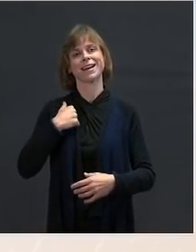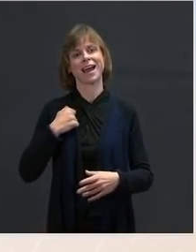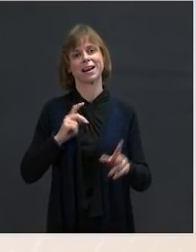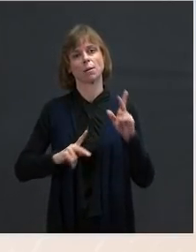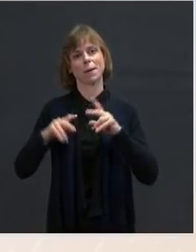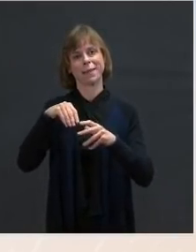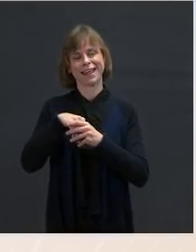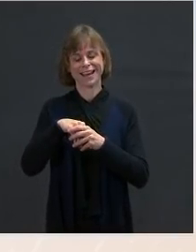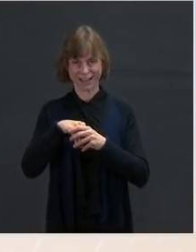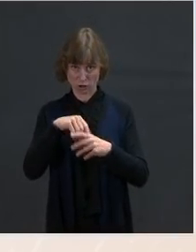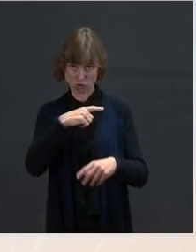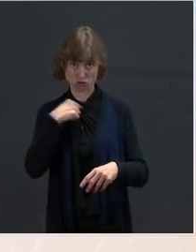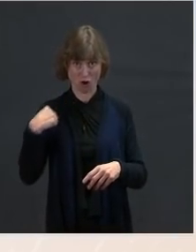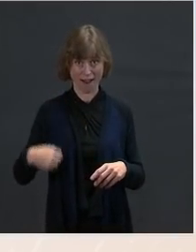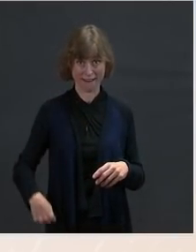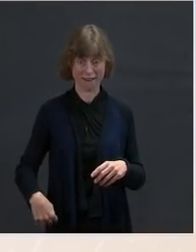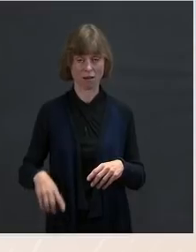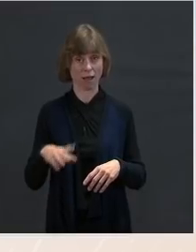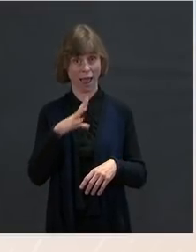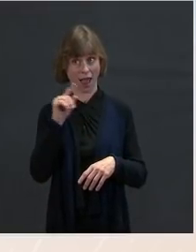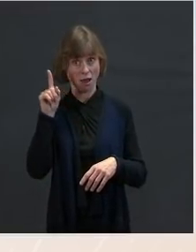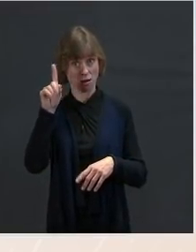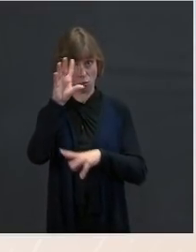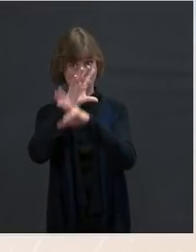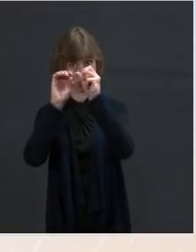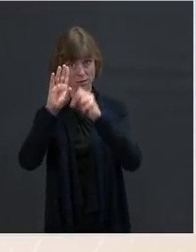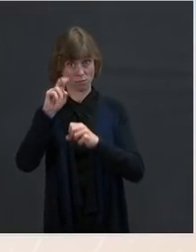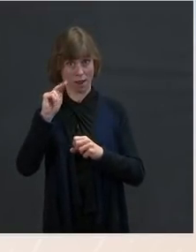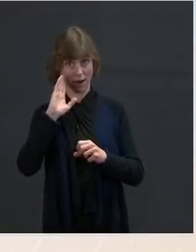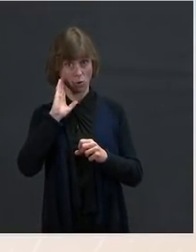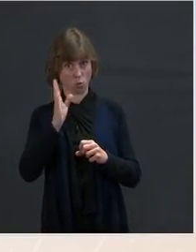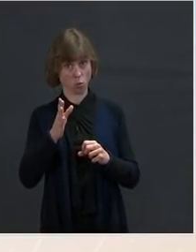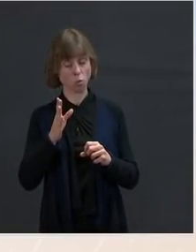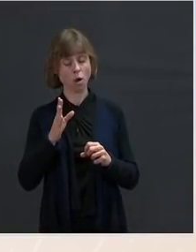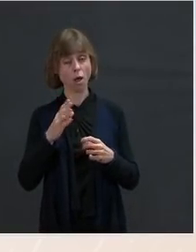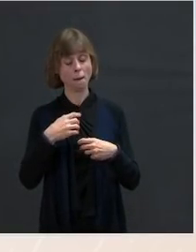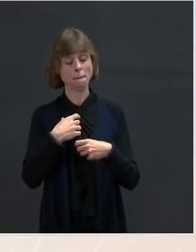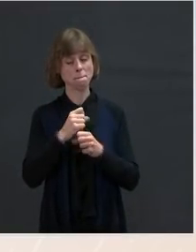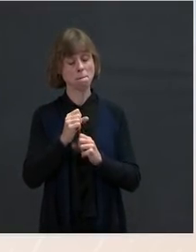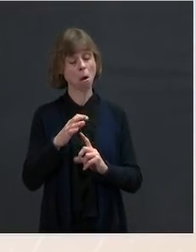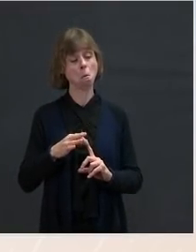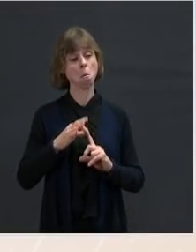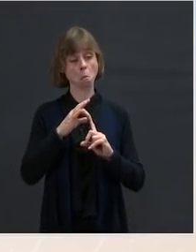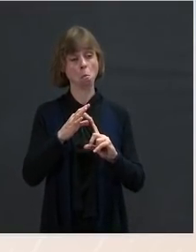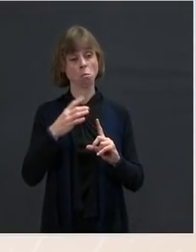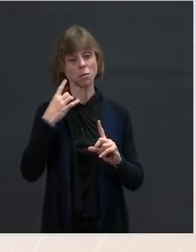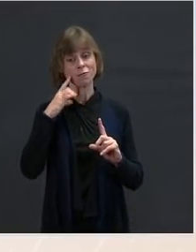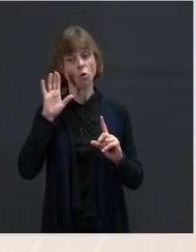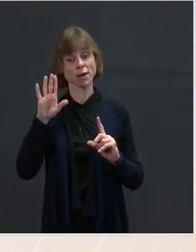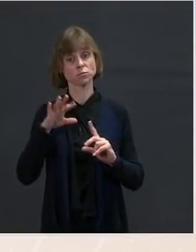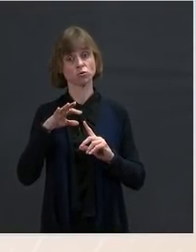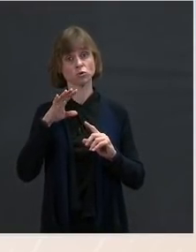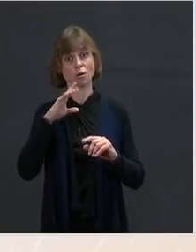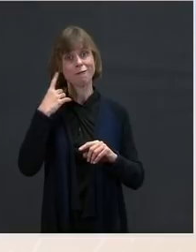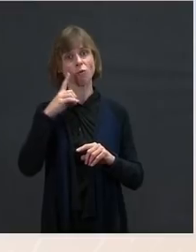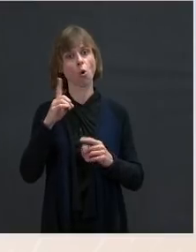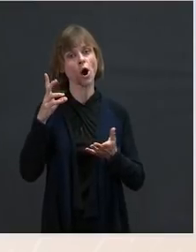willing to make exceptions from his Buy American provisions for Canadian contractors and suppliers?